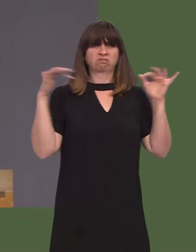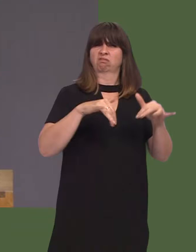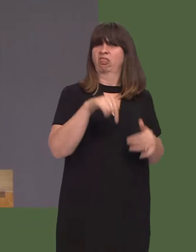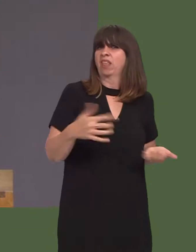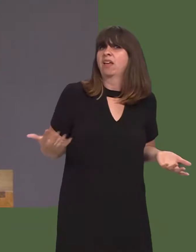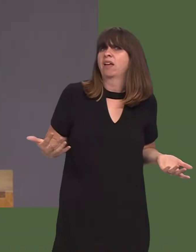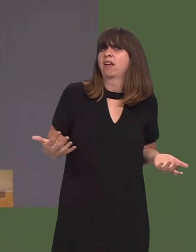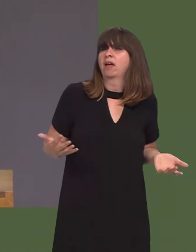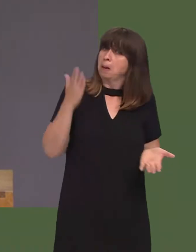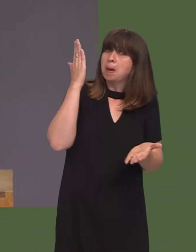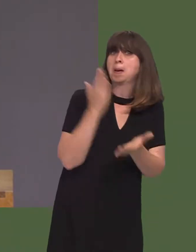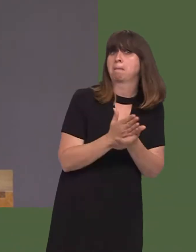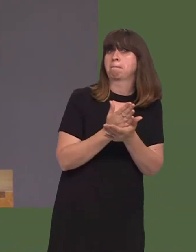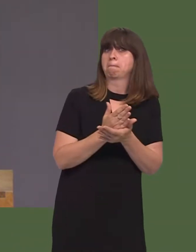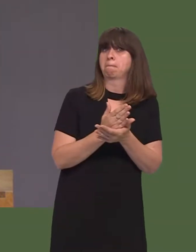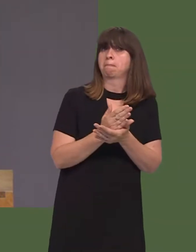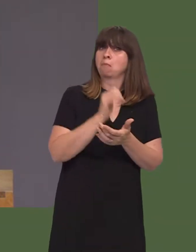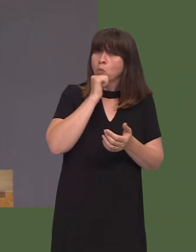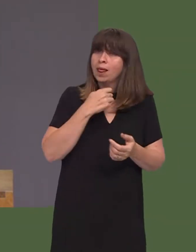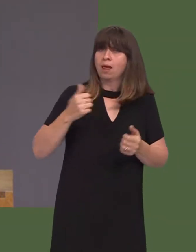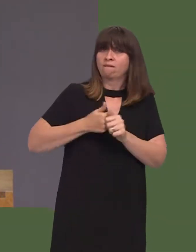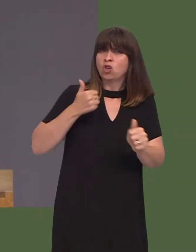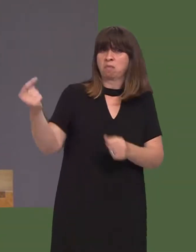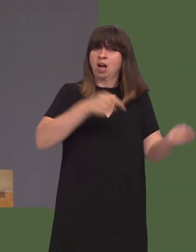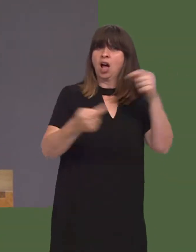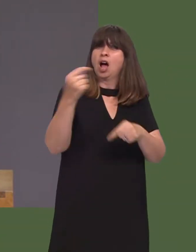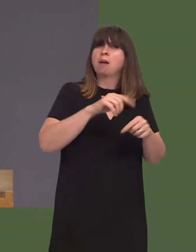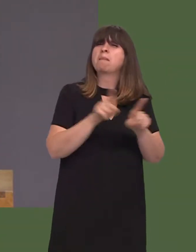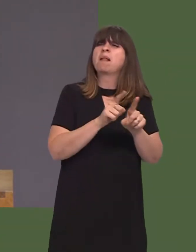First Minister can point to that gives any guarantee that theyíll be occupied for any